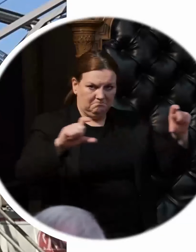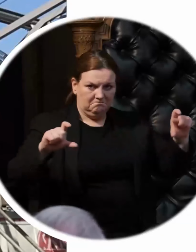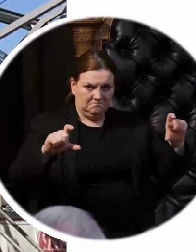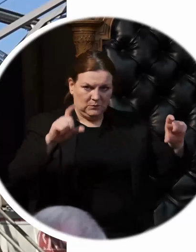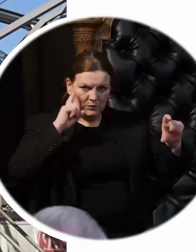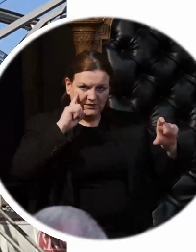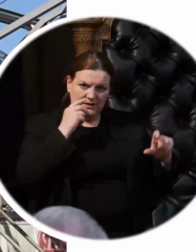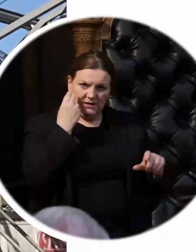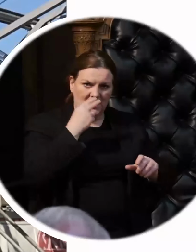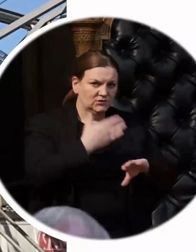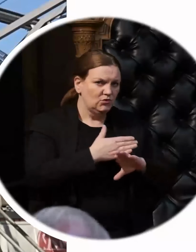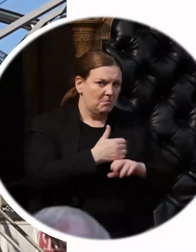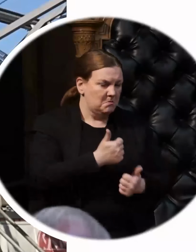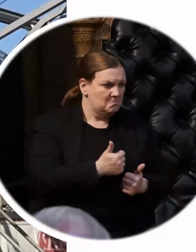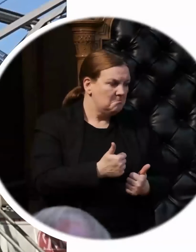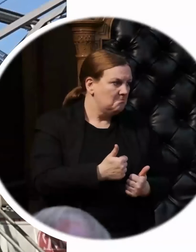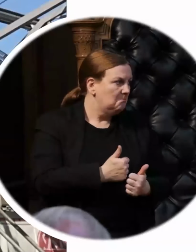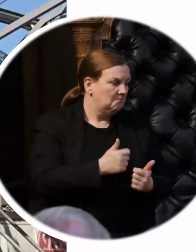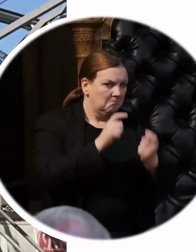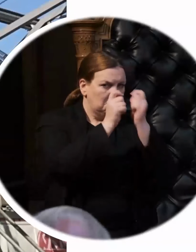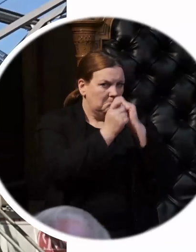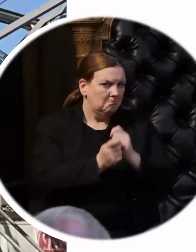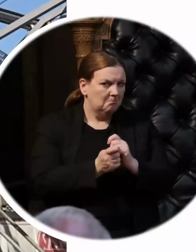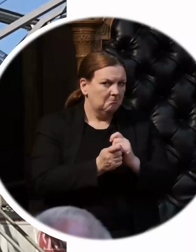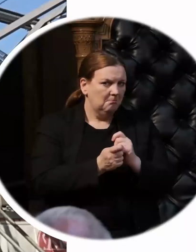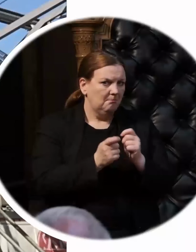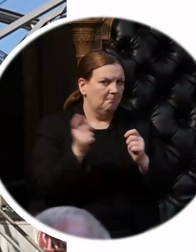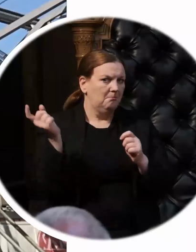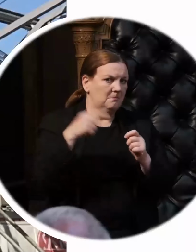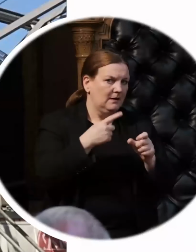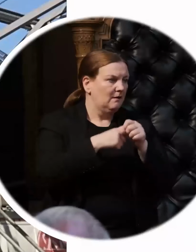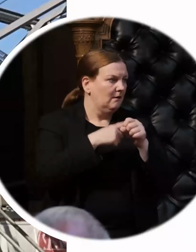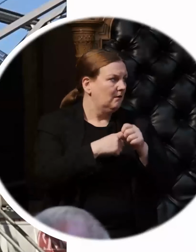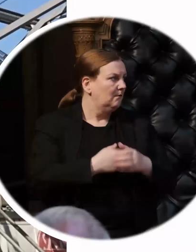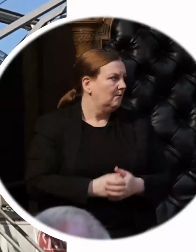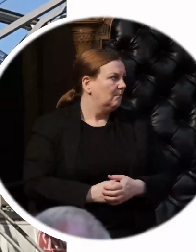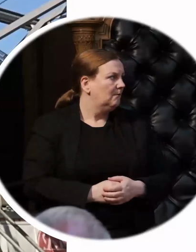They've done a very nice job, I think of restoring the station roof.